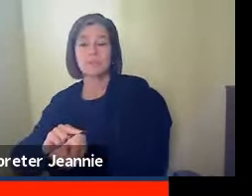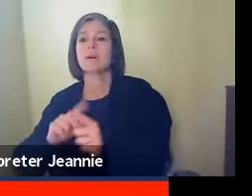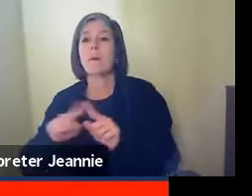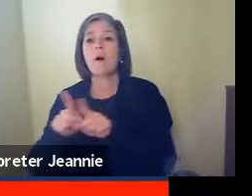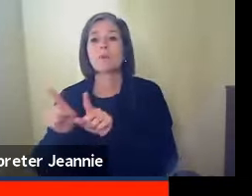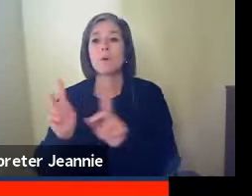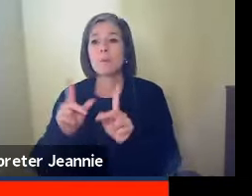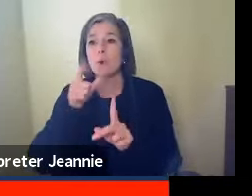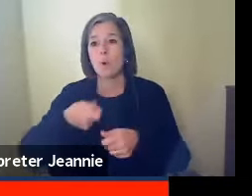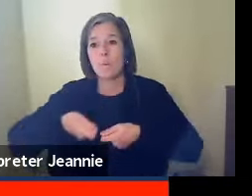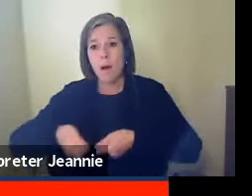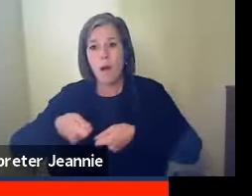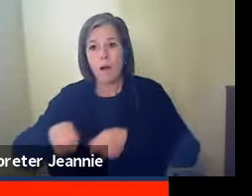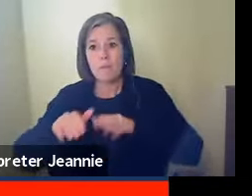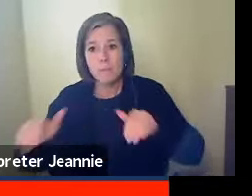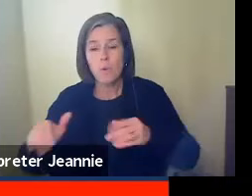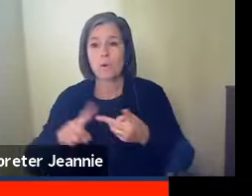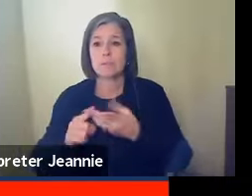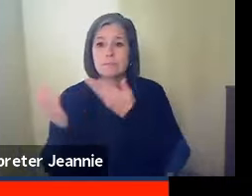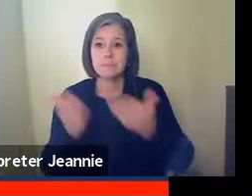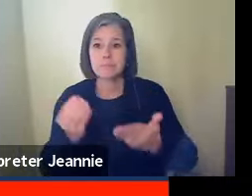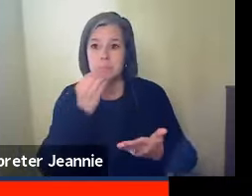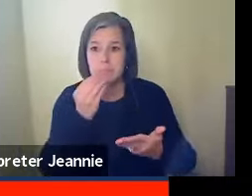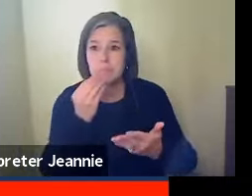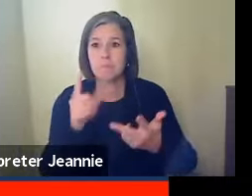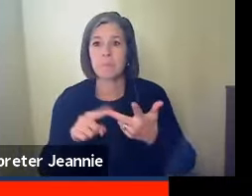who mop the floors and deliver the meal trays and turn over the OR between cases.